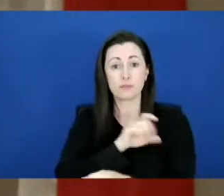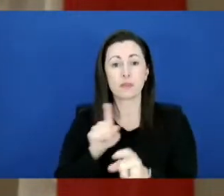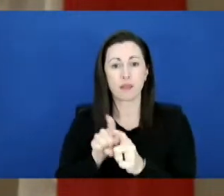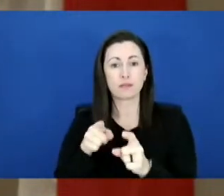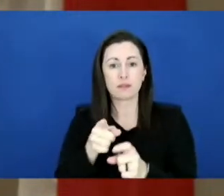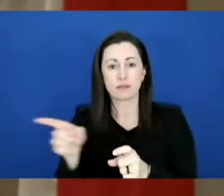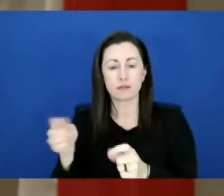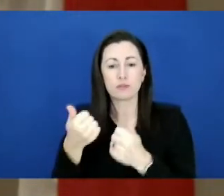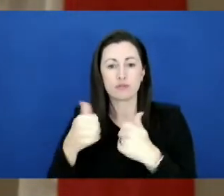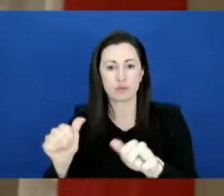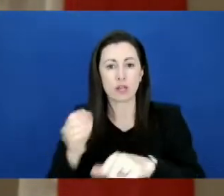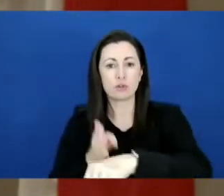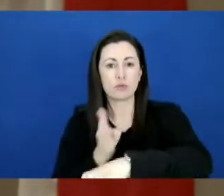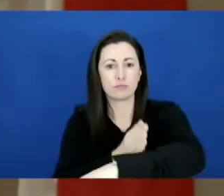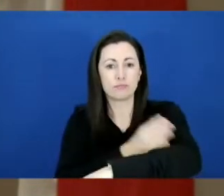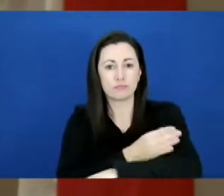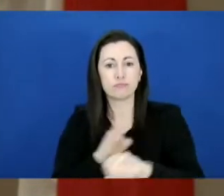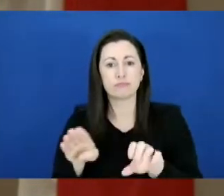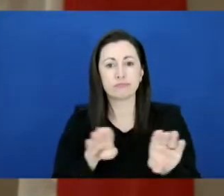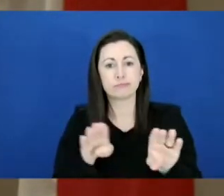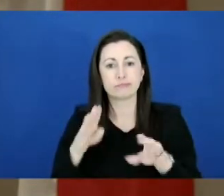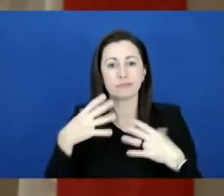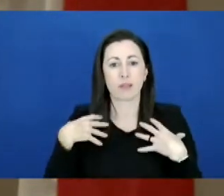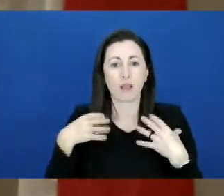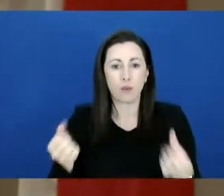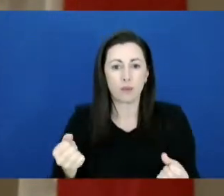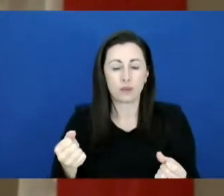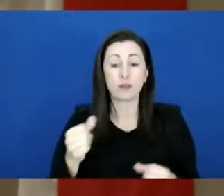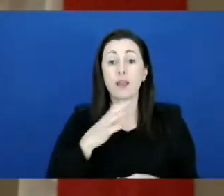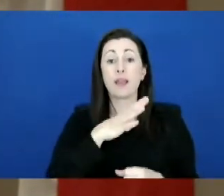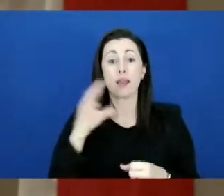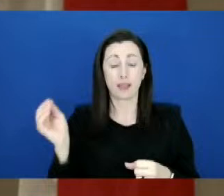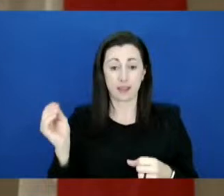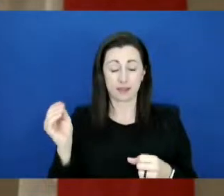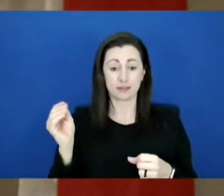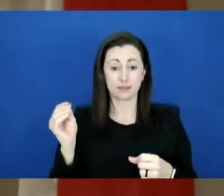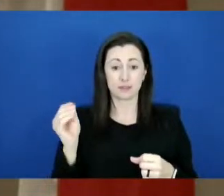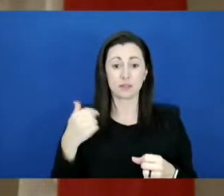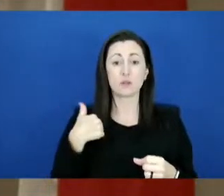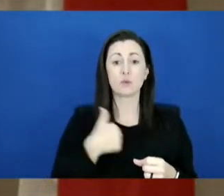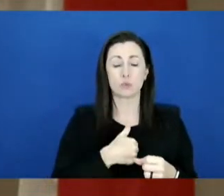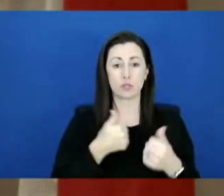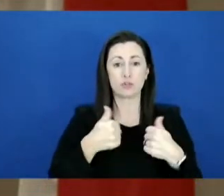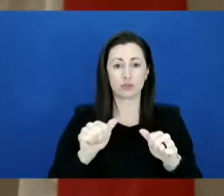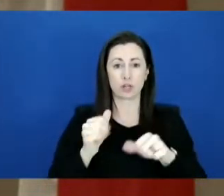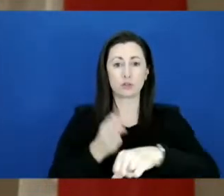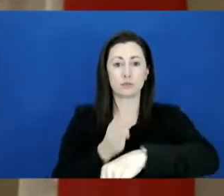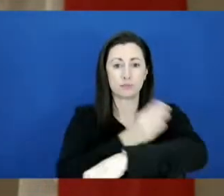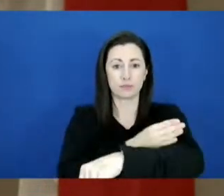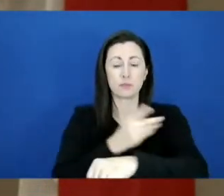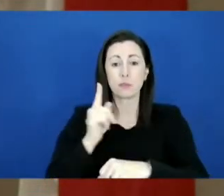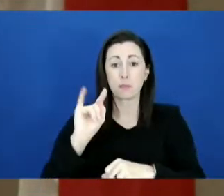ILLNESS, AND SUPPORTING OUR